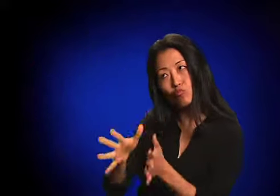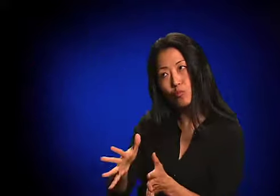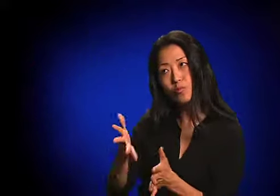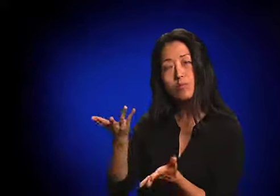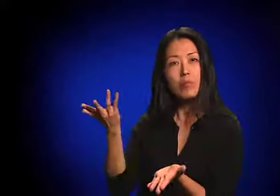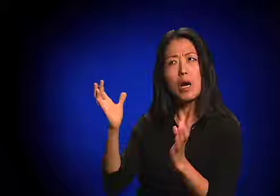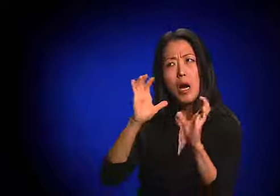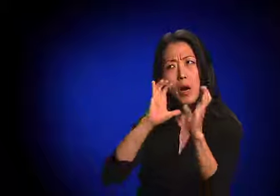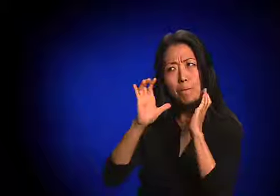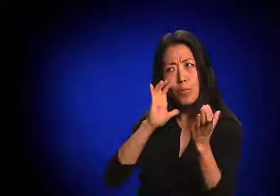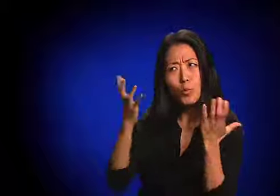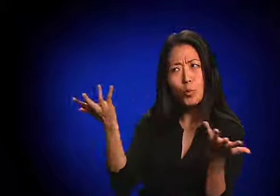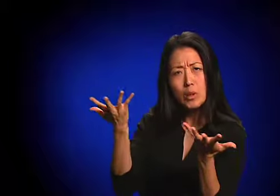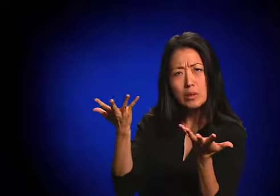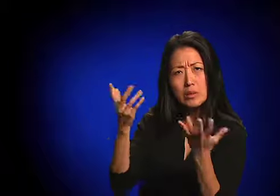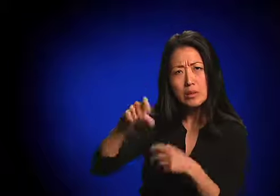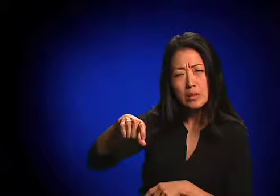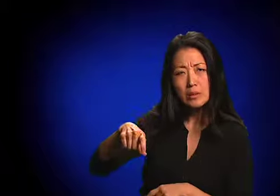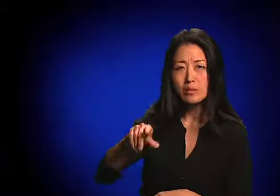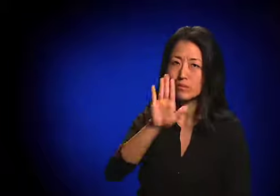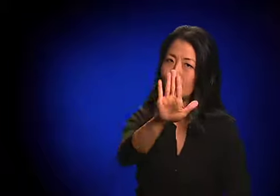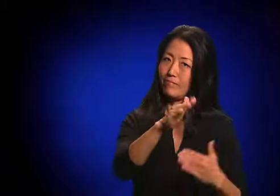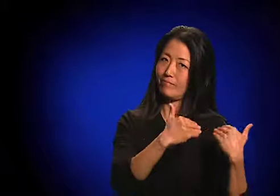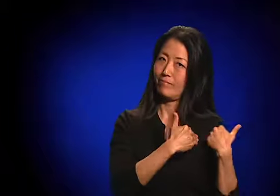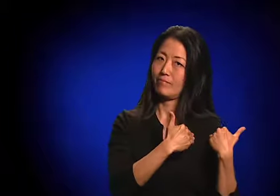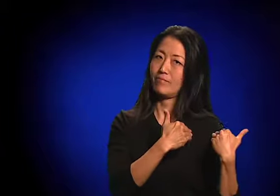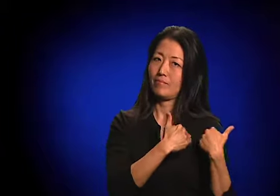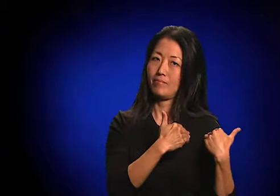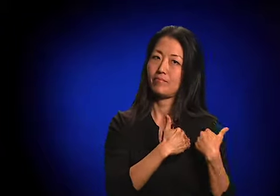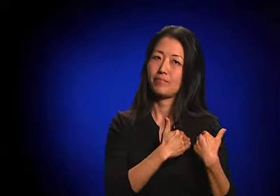It's your responsibility to make your needs known.